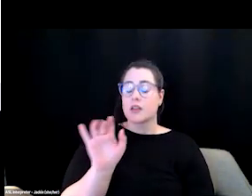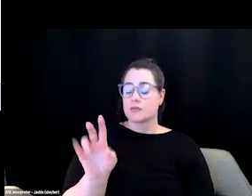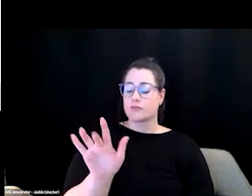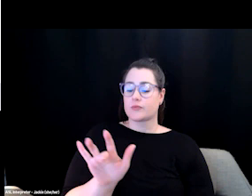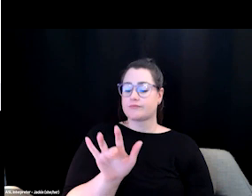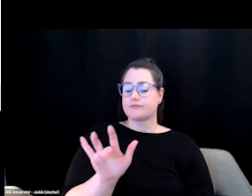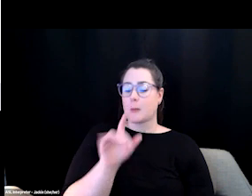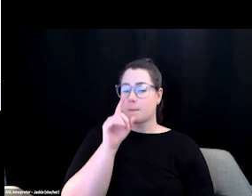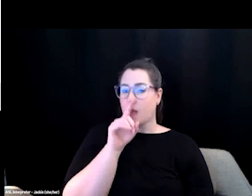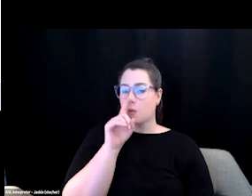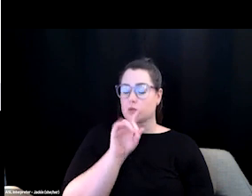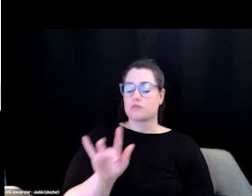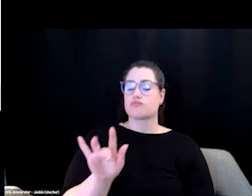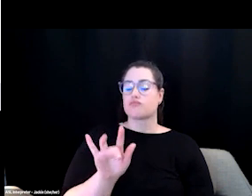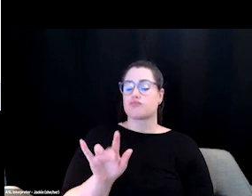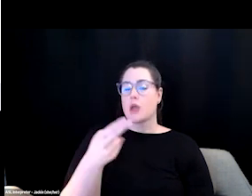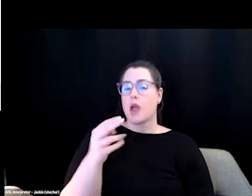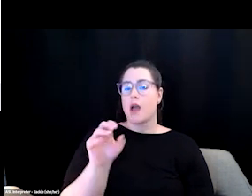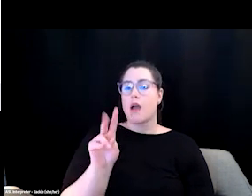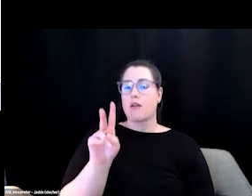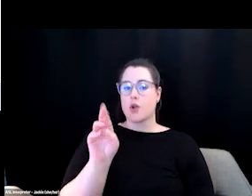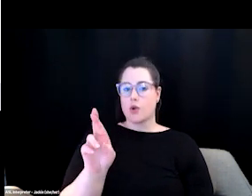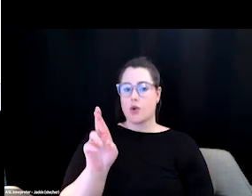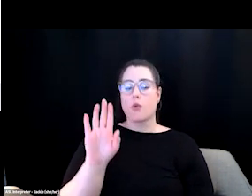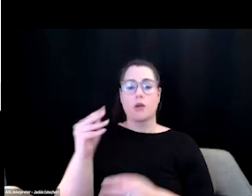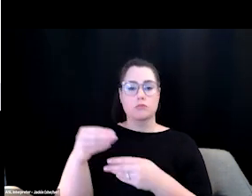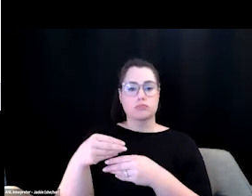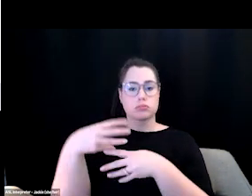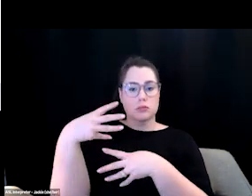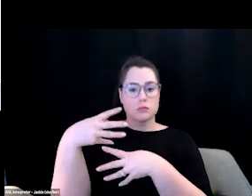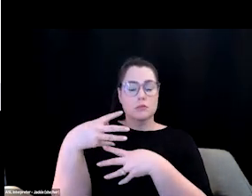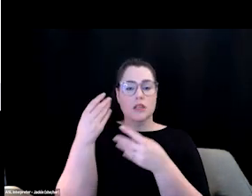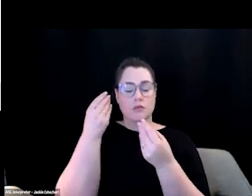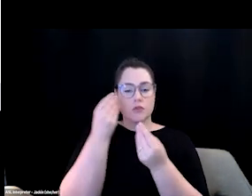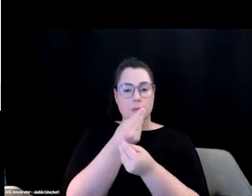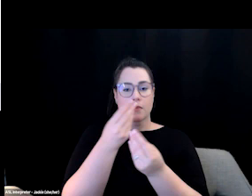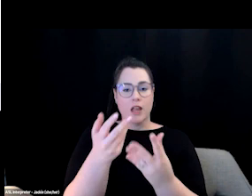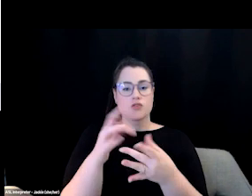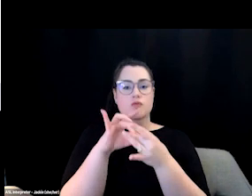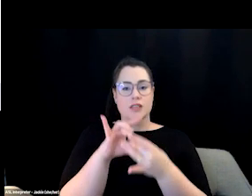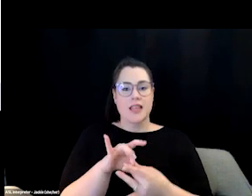they will pop up relevant business rules about that section or explaining what that section might mean.